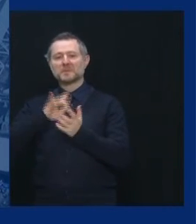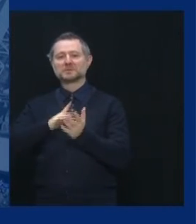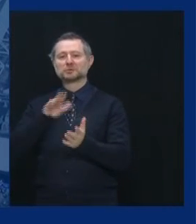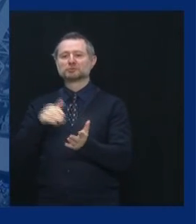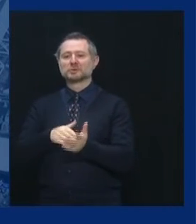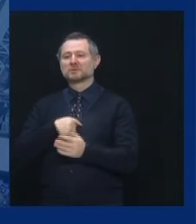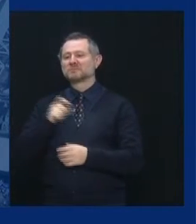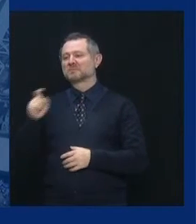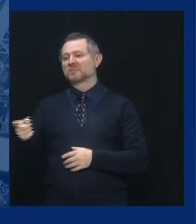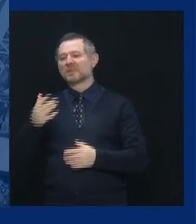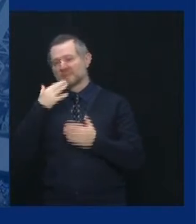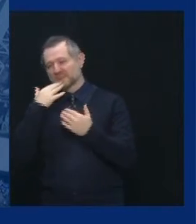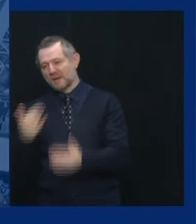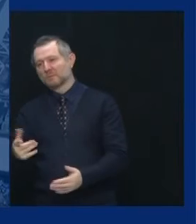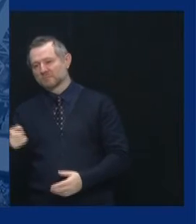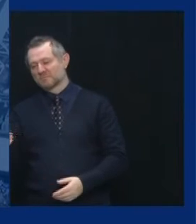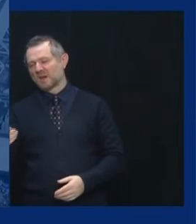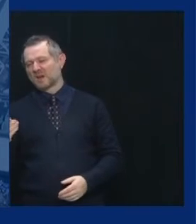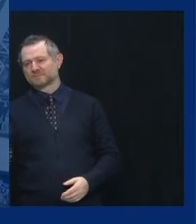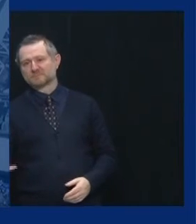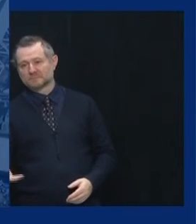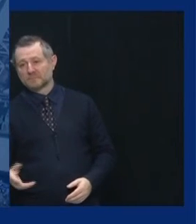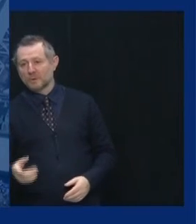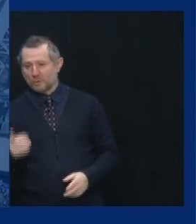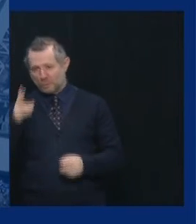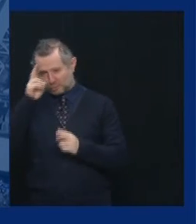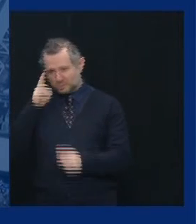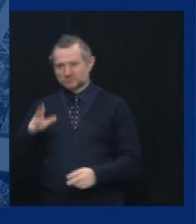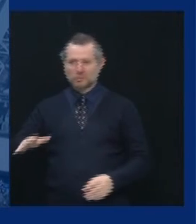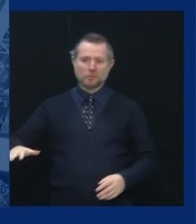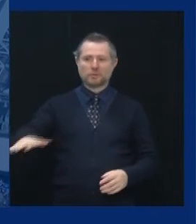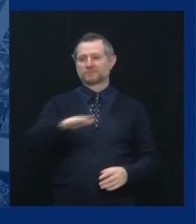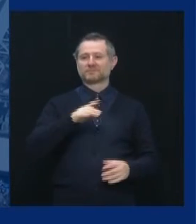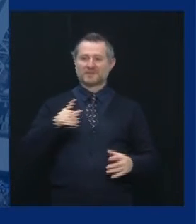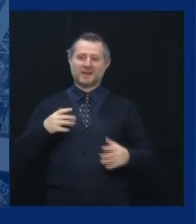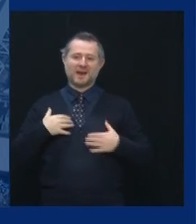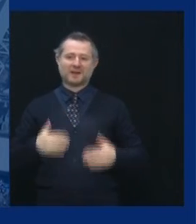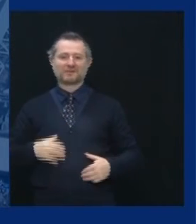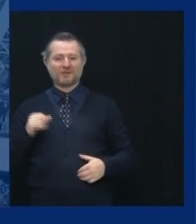A NURSE FROM ERIE COUNTY MEDICAL CENTER AS A WAY OF SAYING THANK